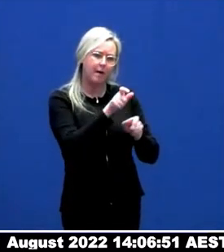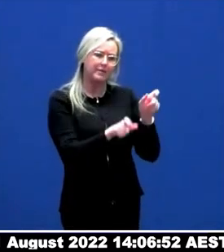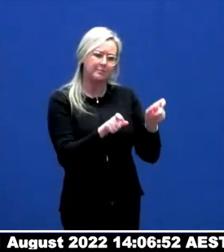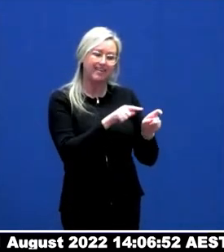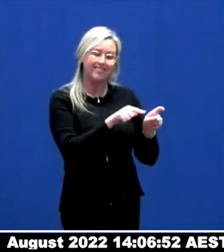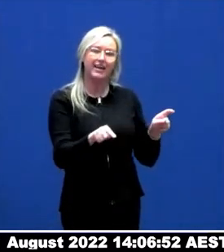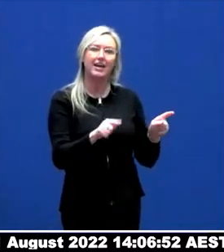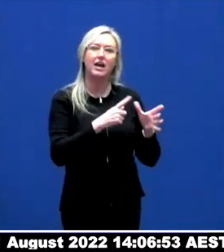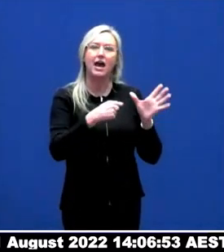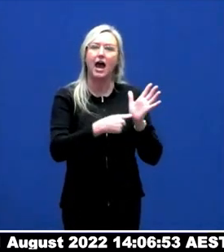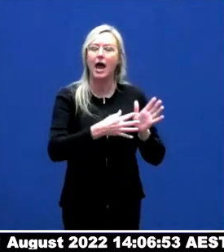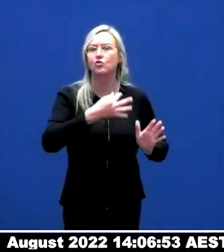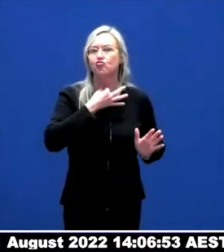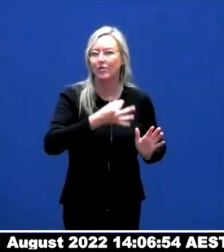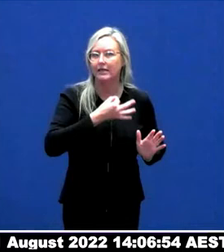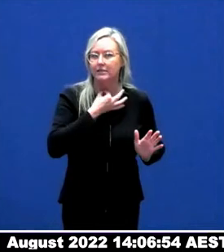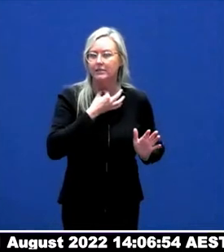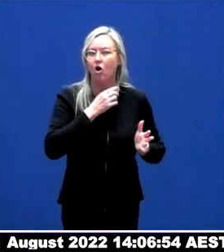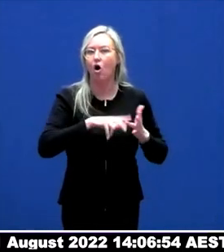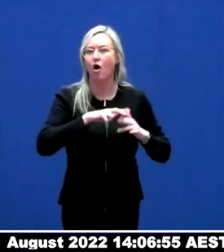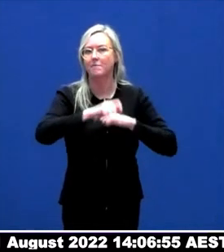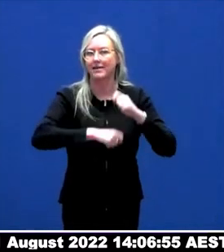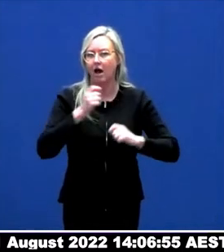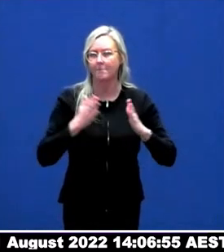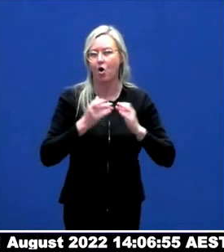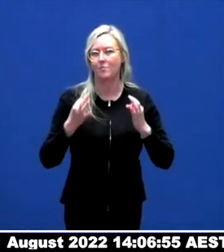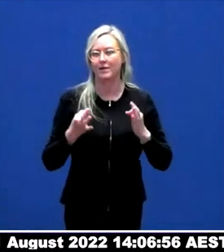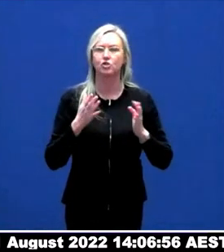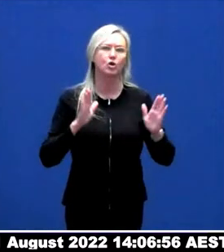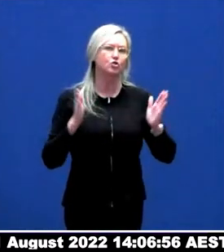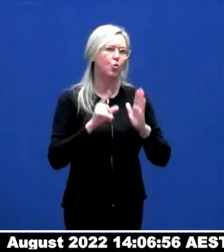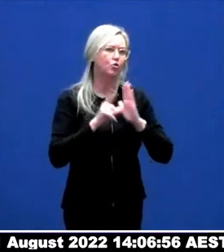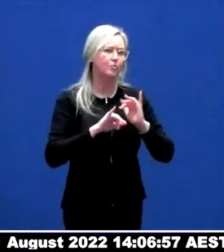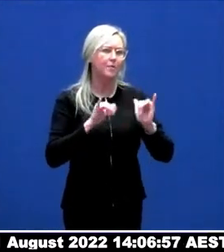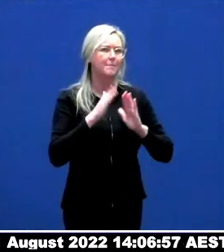Yes. MS DOWSETT: So short-term crisis is risk, isn't it? Yes. Sorry, risk.